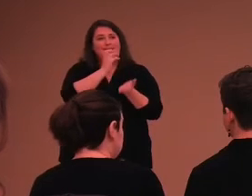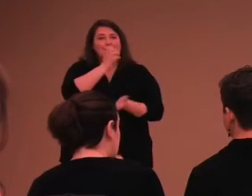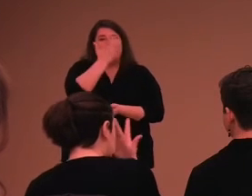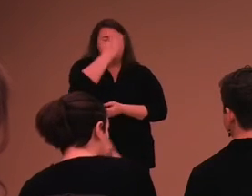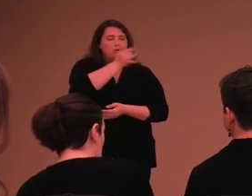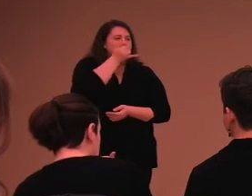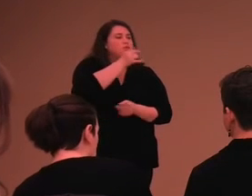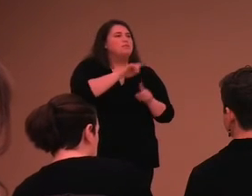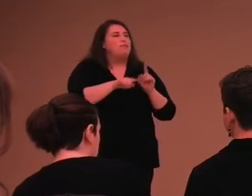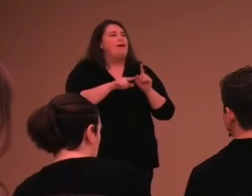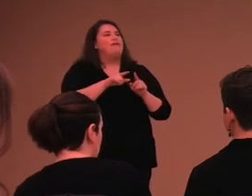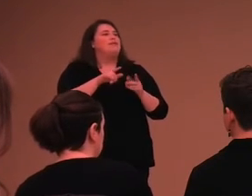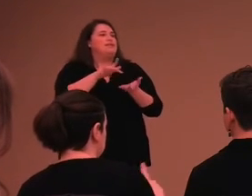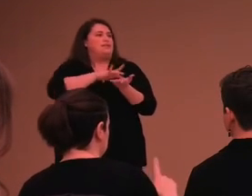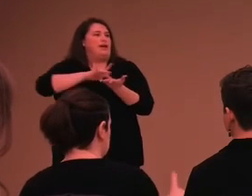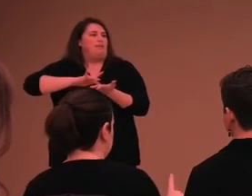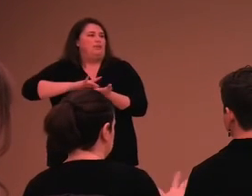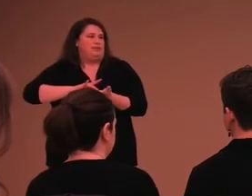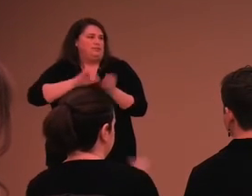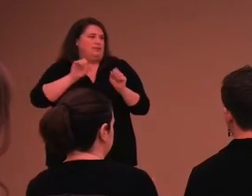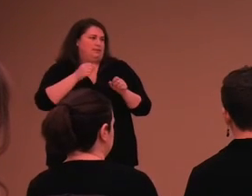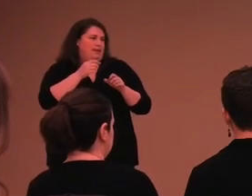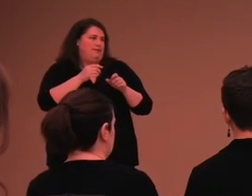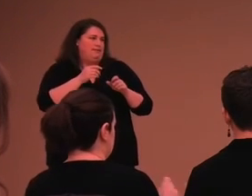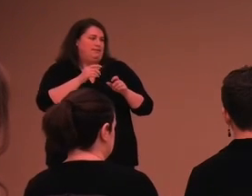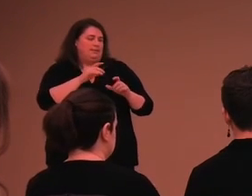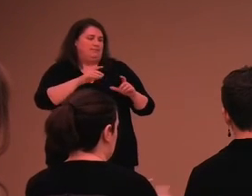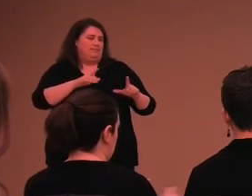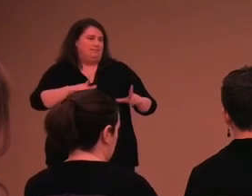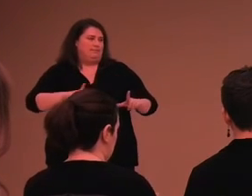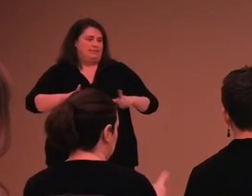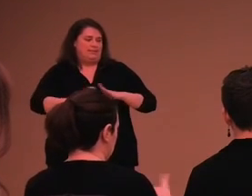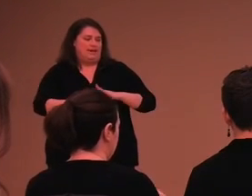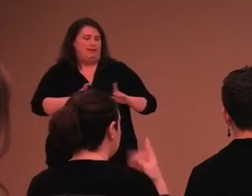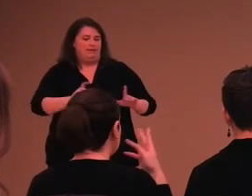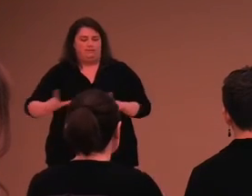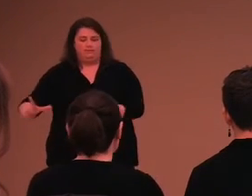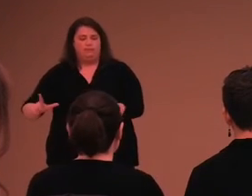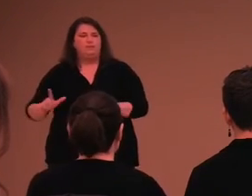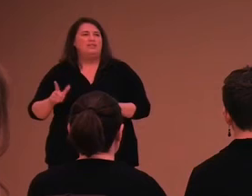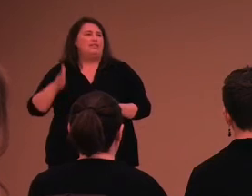But tablets that can also scan that is something in our future, but that's something we don't have